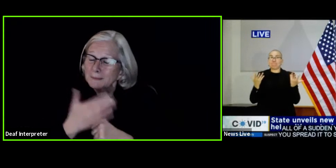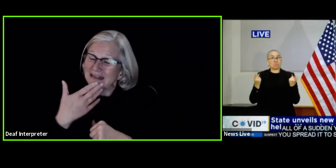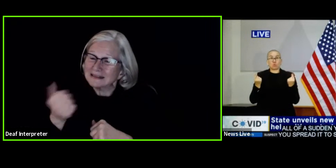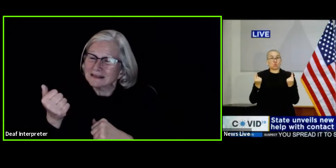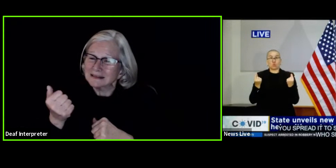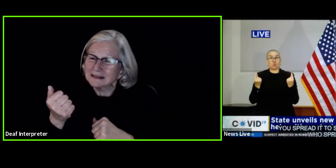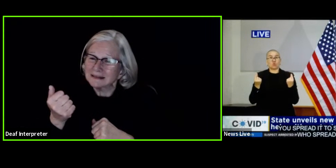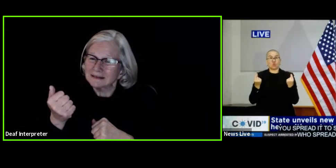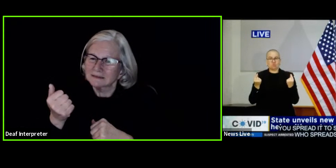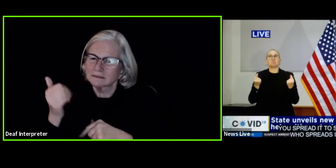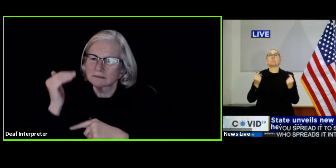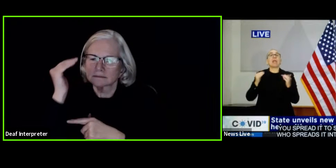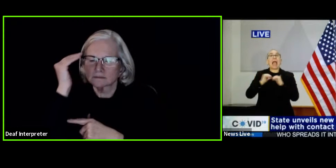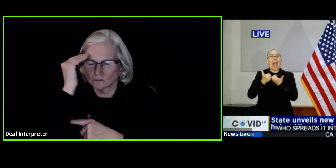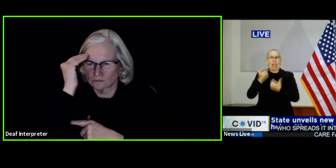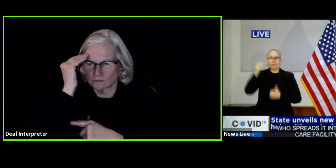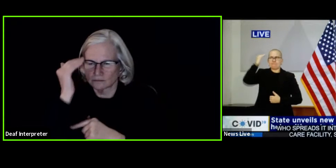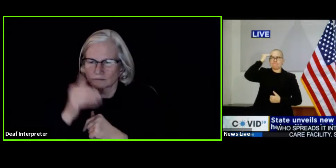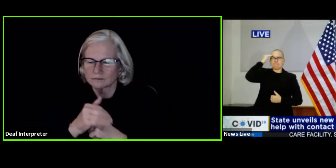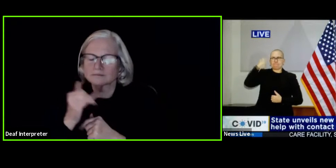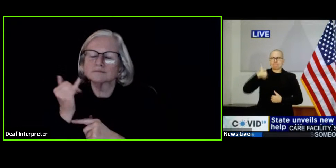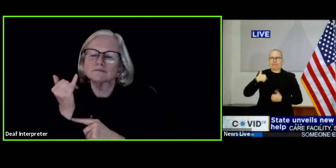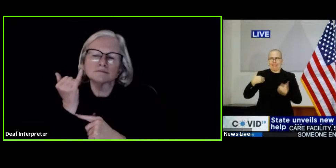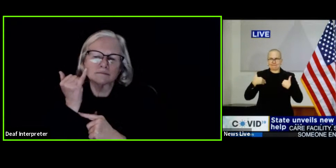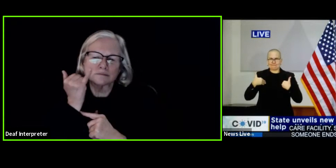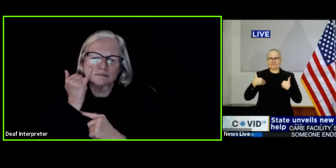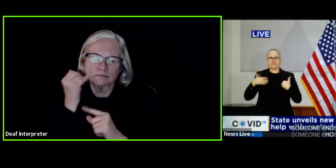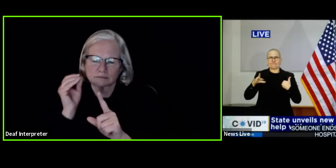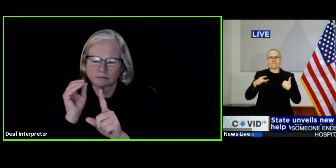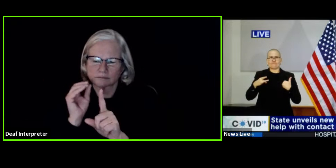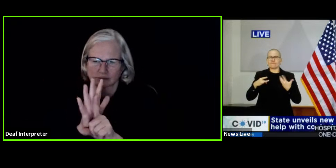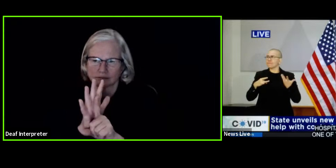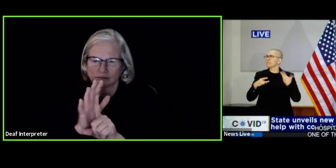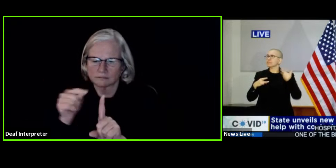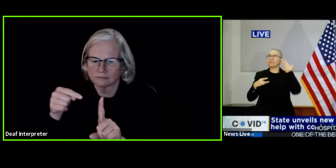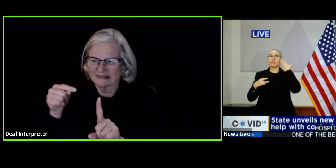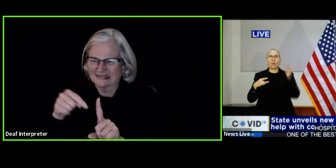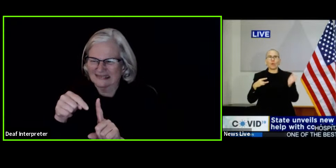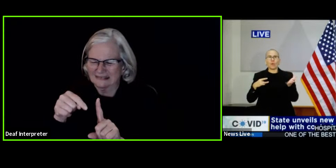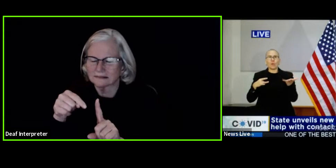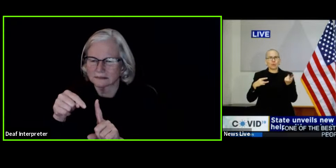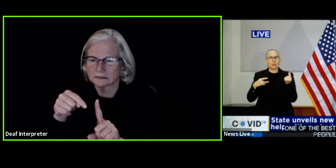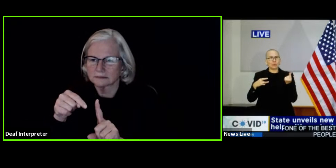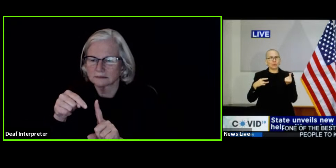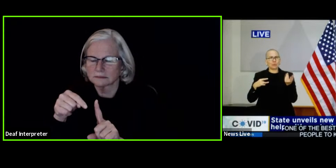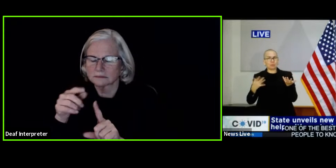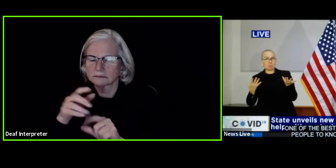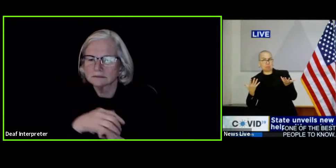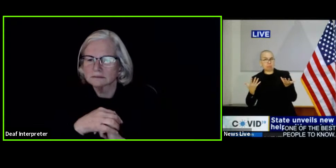BEEN EXPOSED TO COVID-19. CAN THEY, AND THIS IS WHAT WE'VE BEEN ASSURE